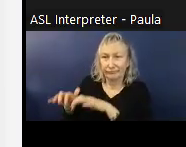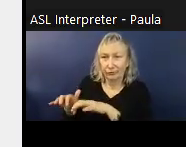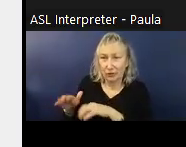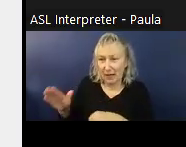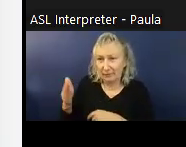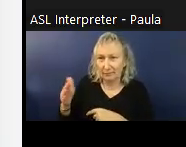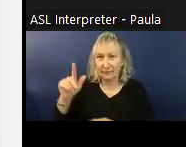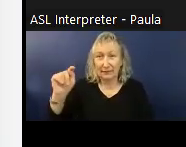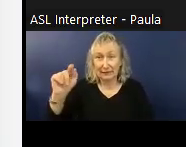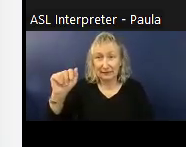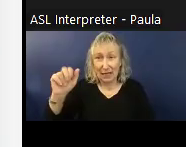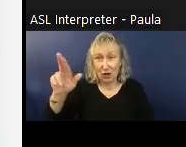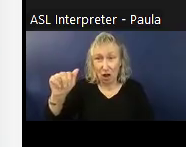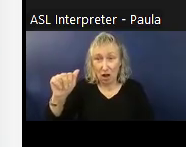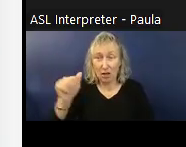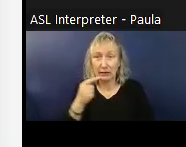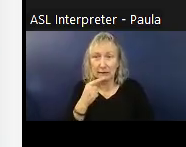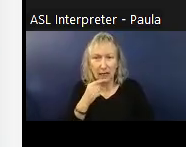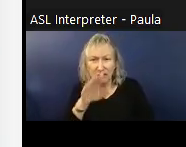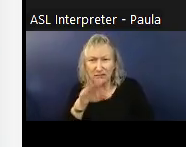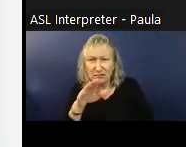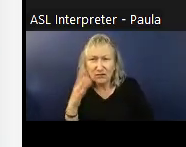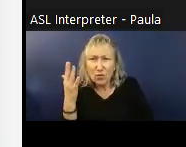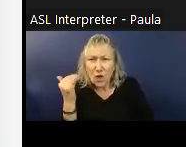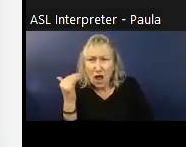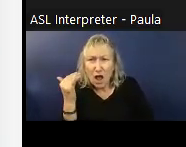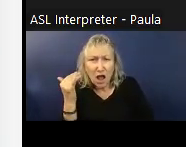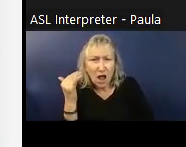Could you provide insight as to the reason the within hearing distance was